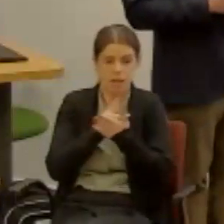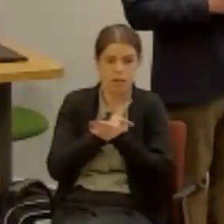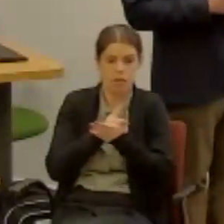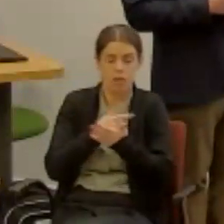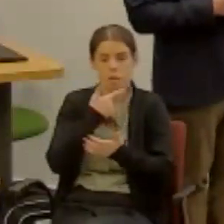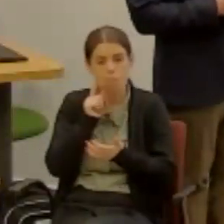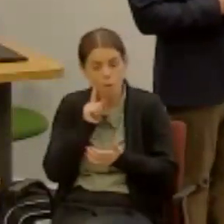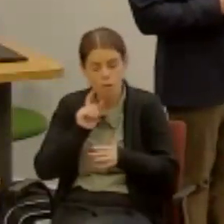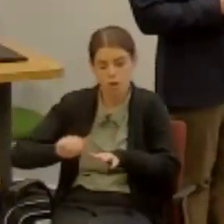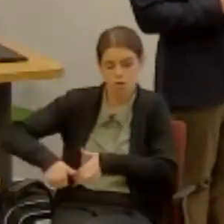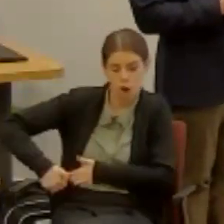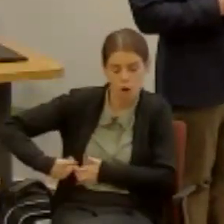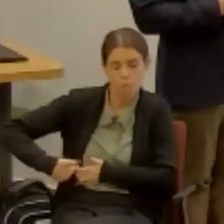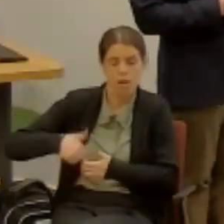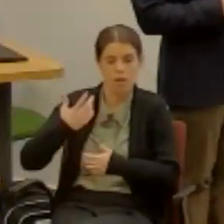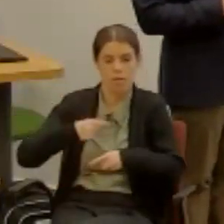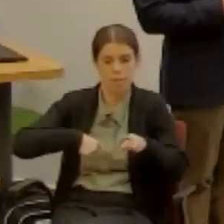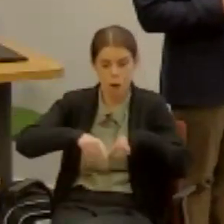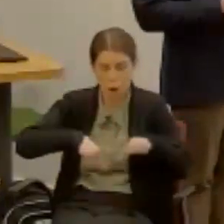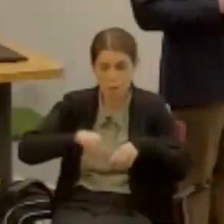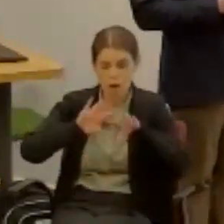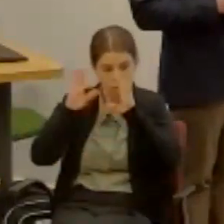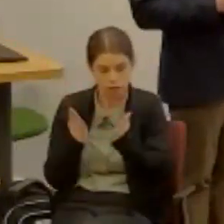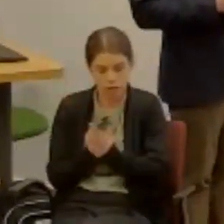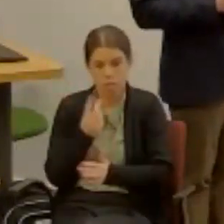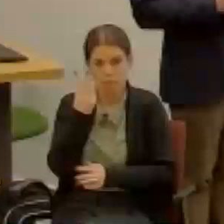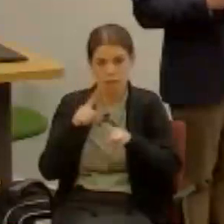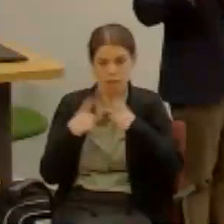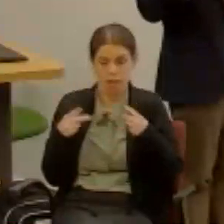Our football and rugby players in 3 ways. We think of them when they're playing the sport.